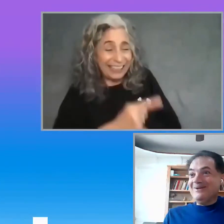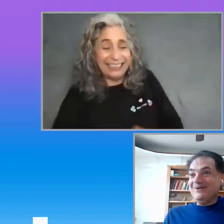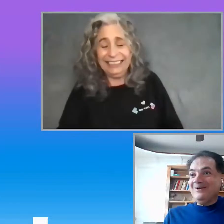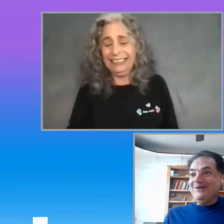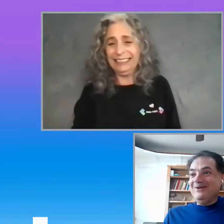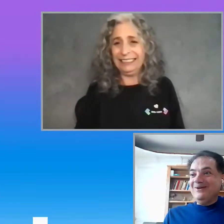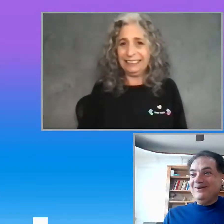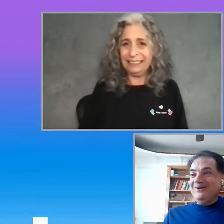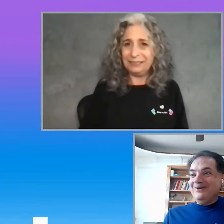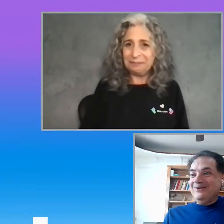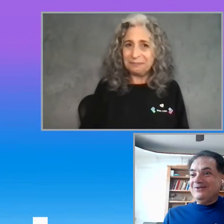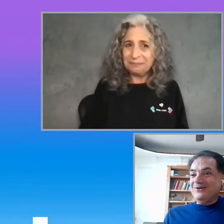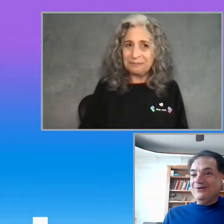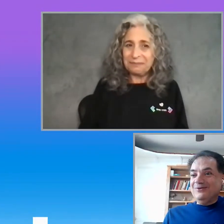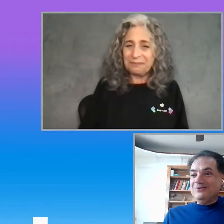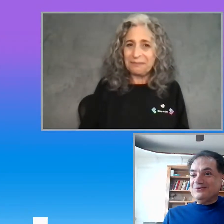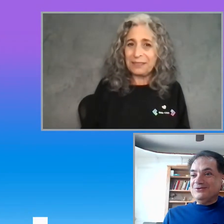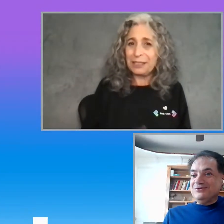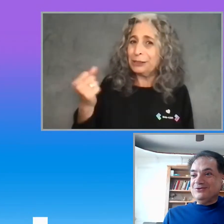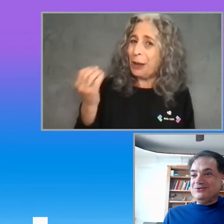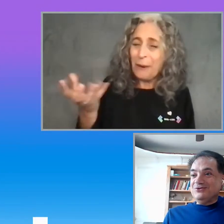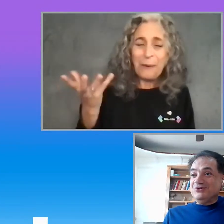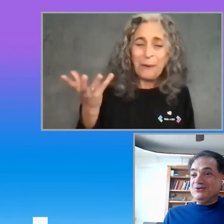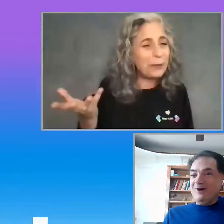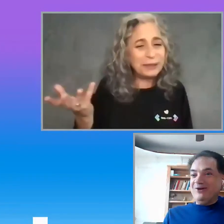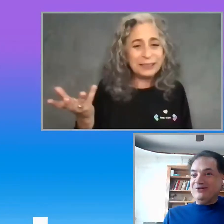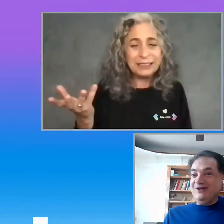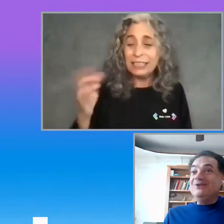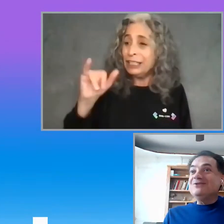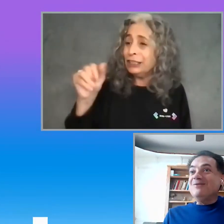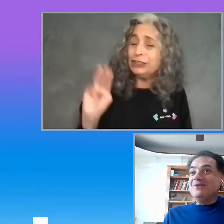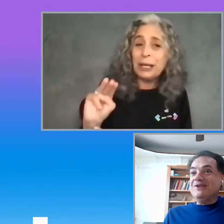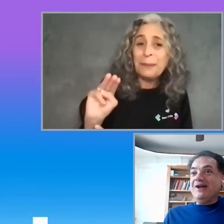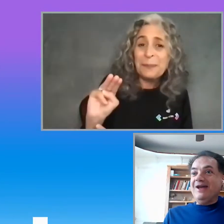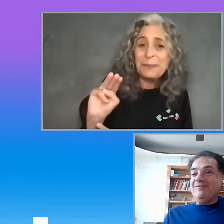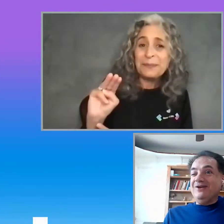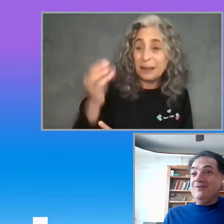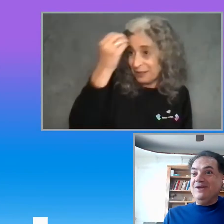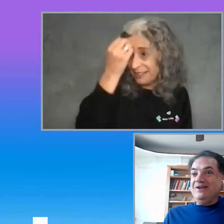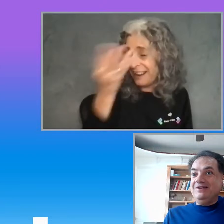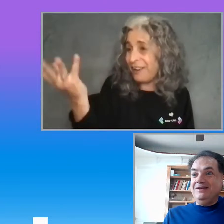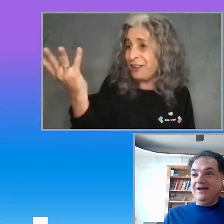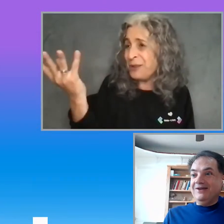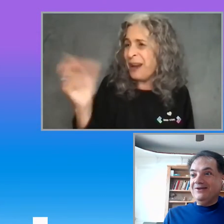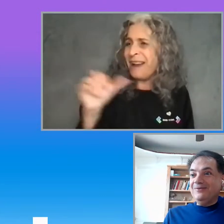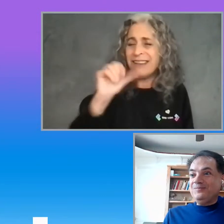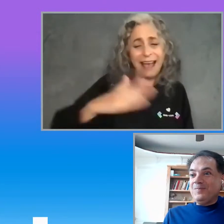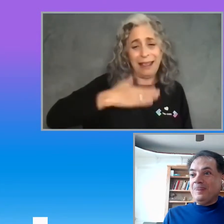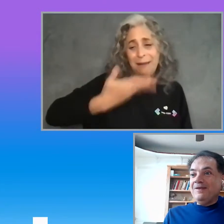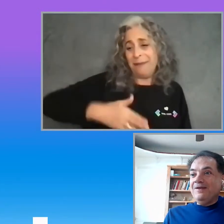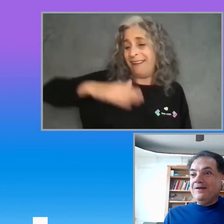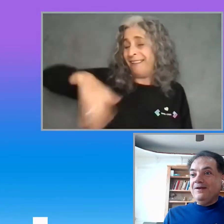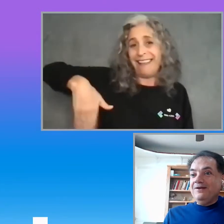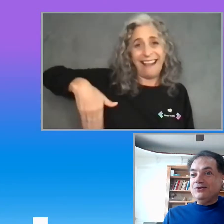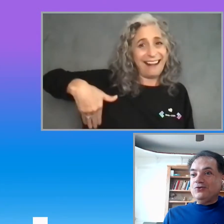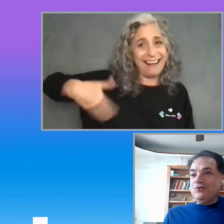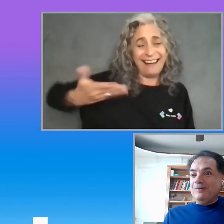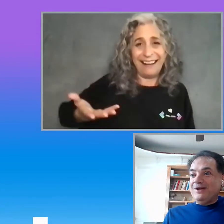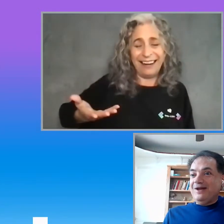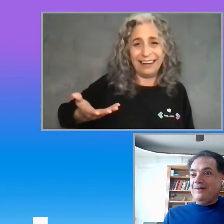last. So, so, Jim, I'm going to tell you something that I